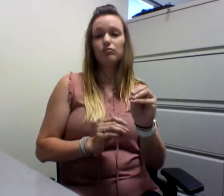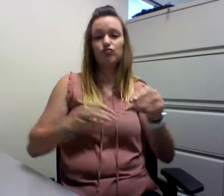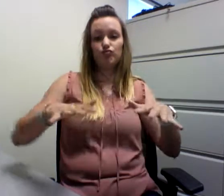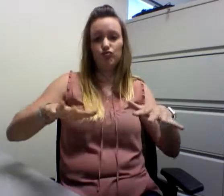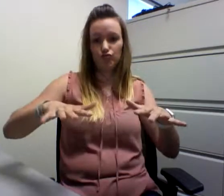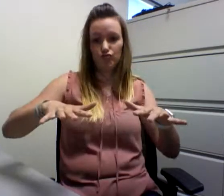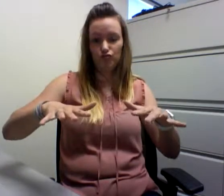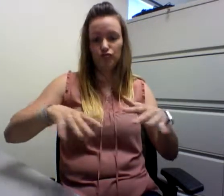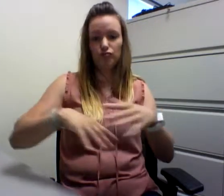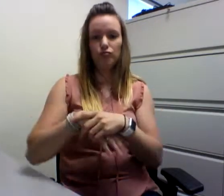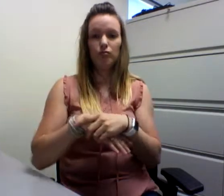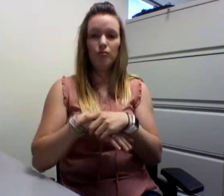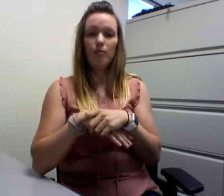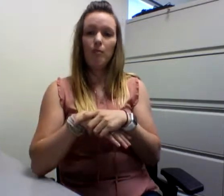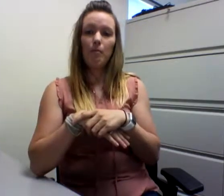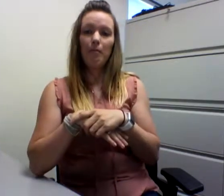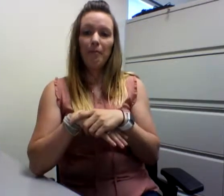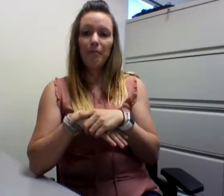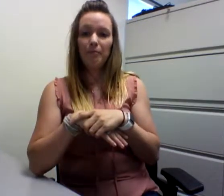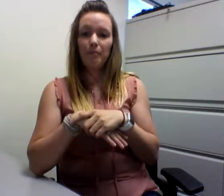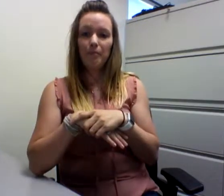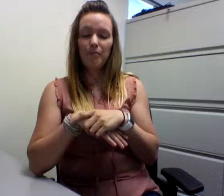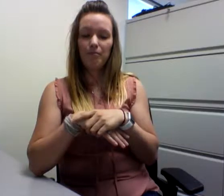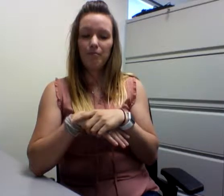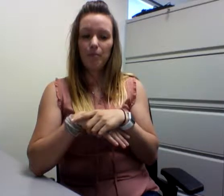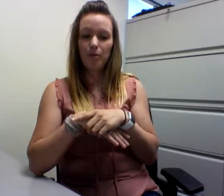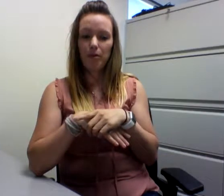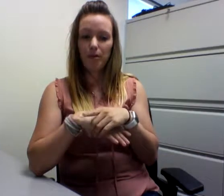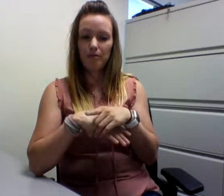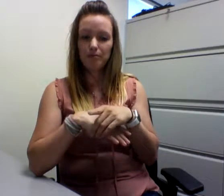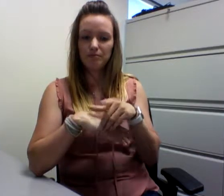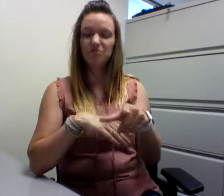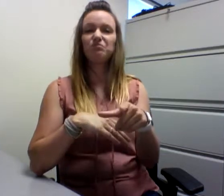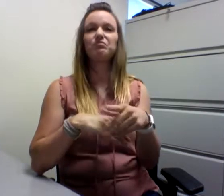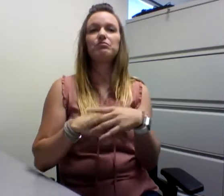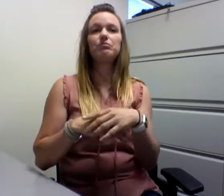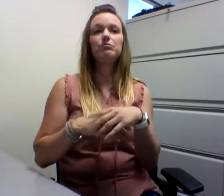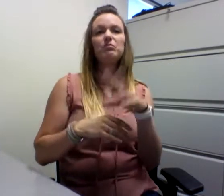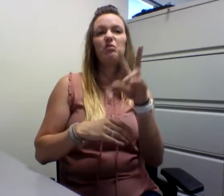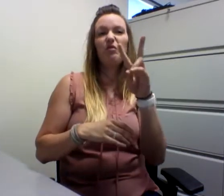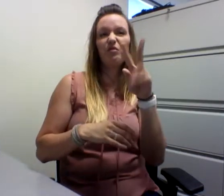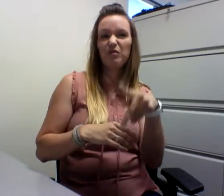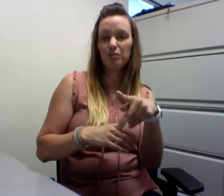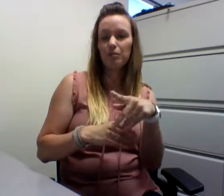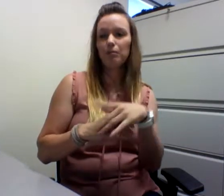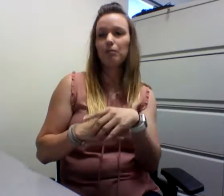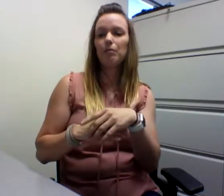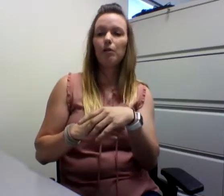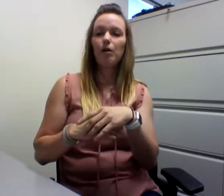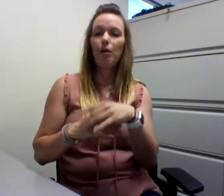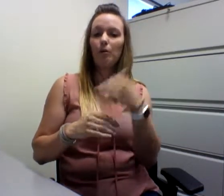hearing parents tend to establish visual alert systems: flashing doorbell, phone, vibrating alarm